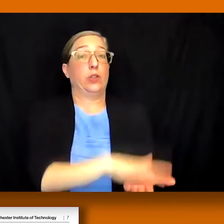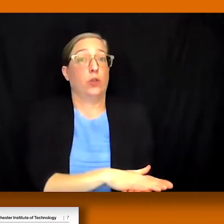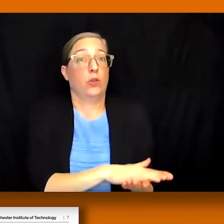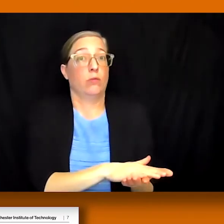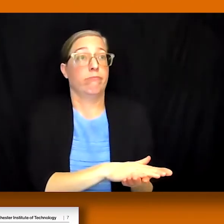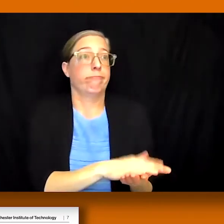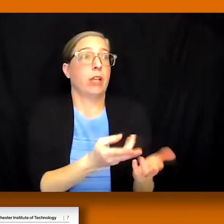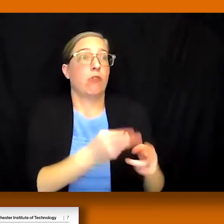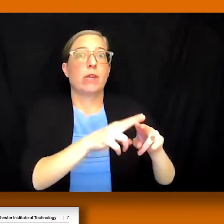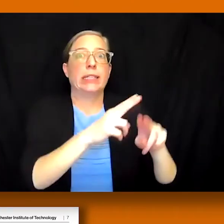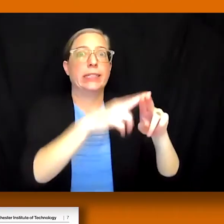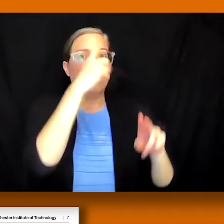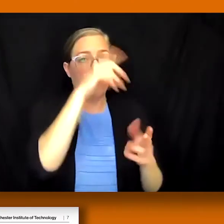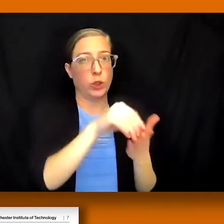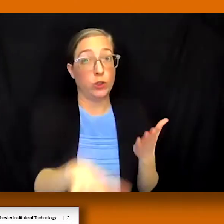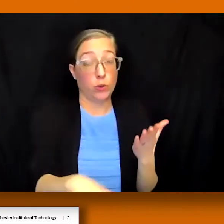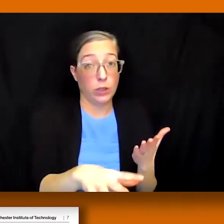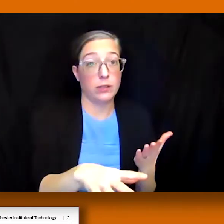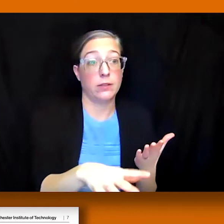if that's an option you want to have.